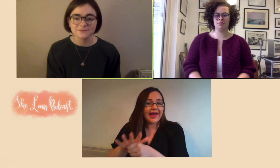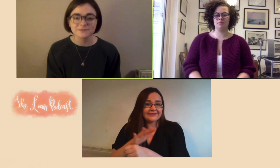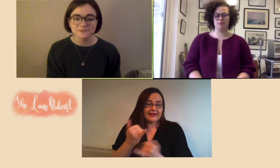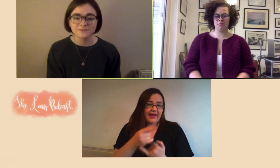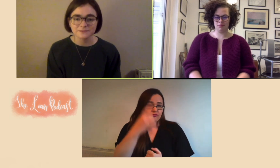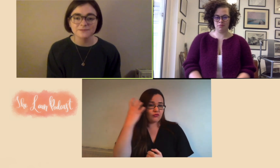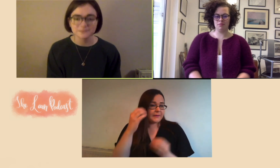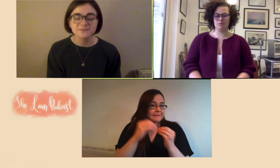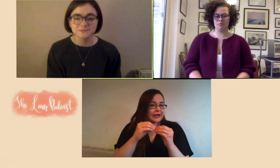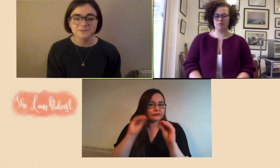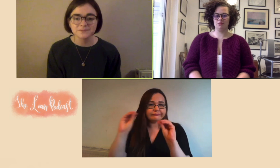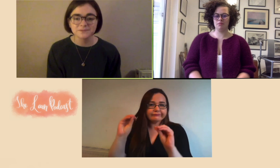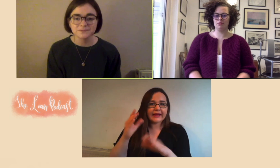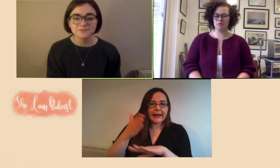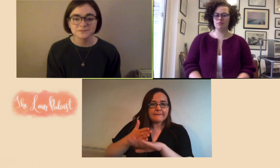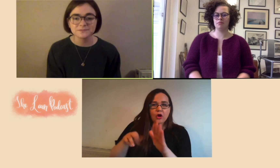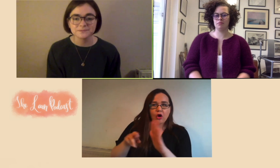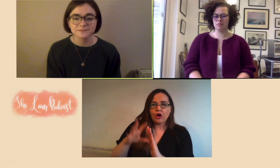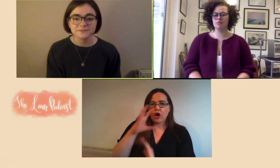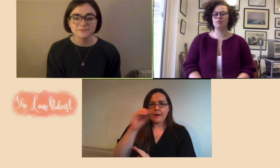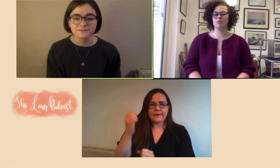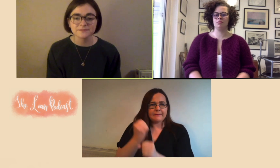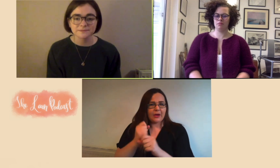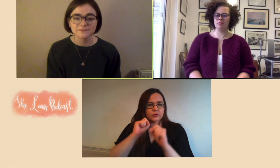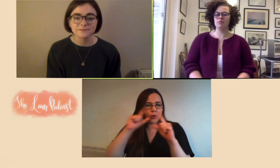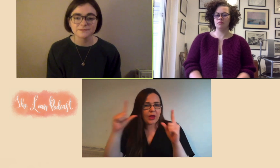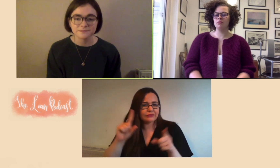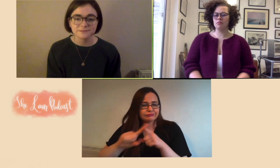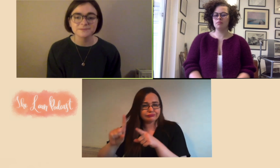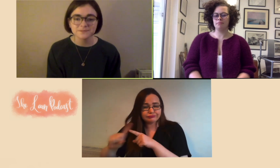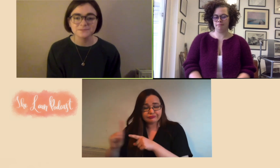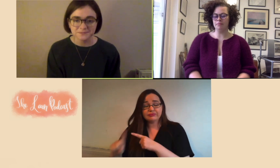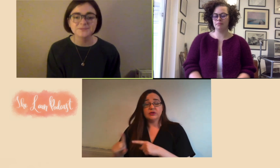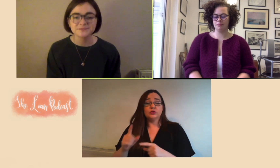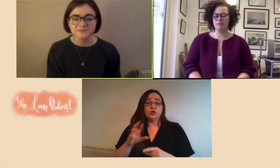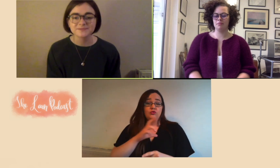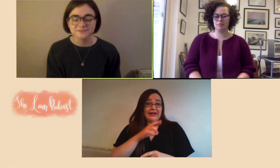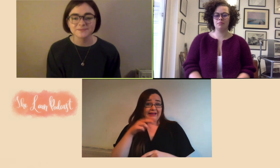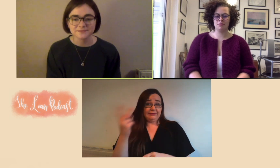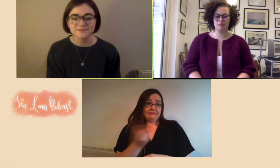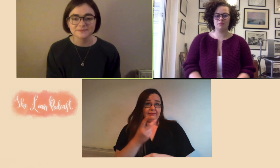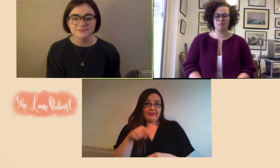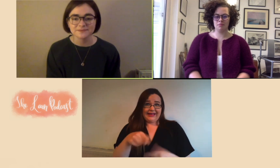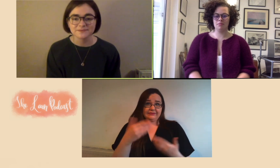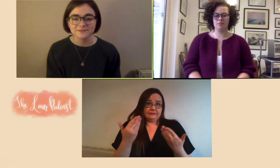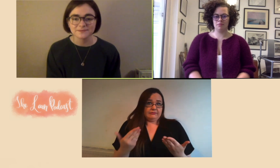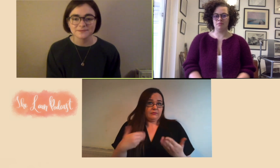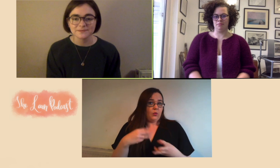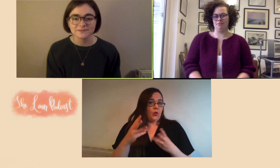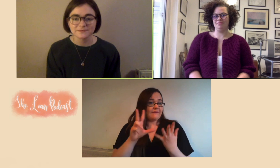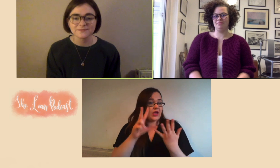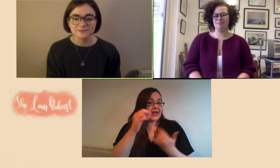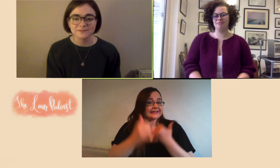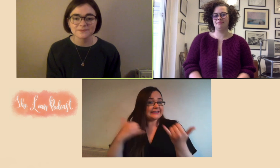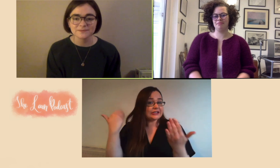and then also an internship program. So, I do a lot of disability awareness training with employers in that project.